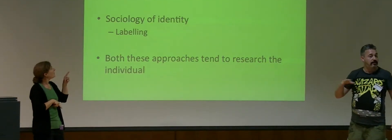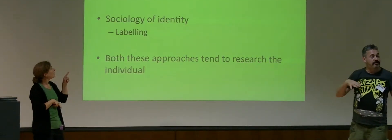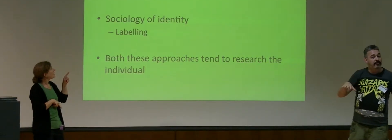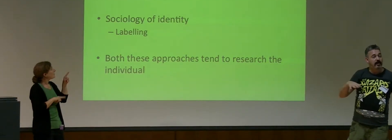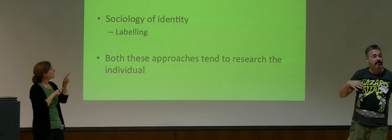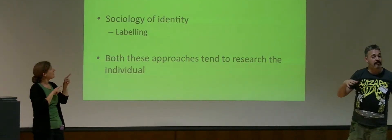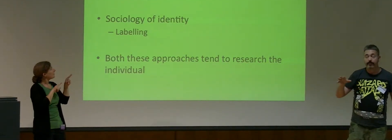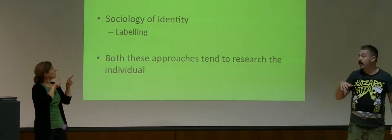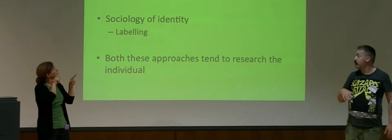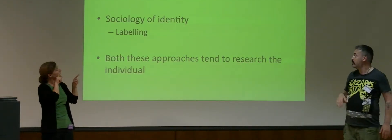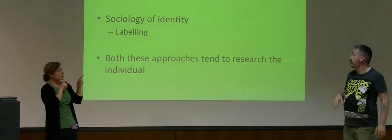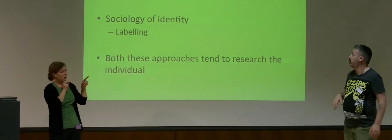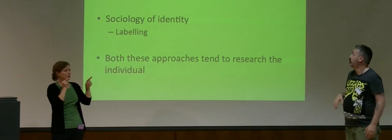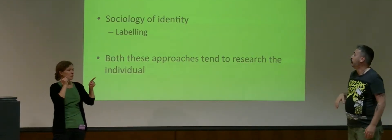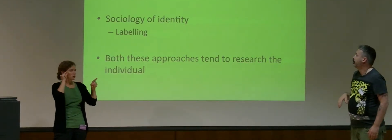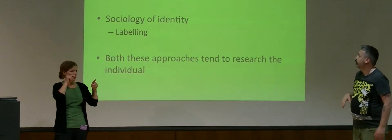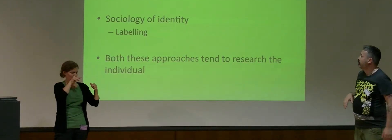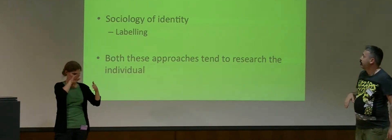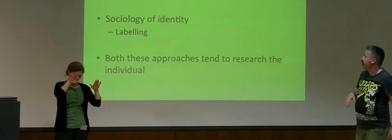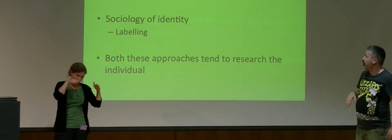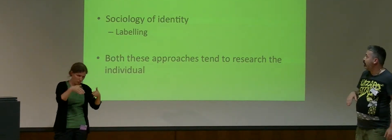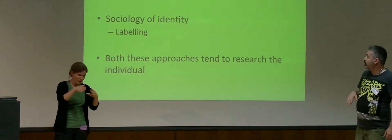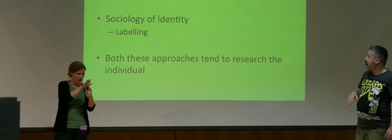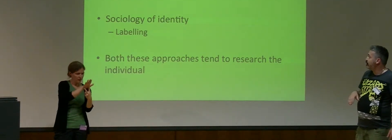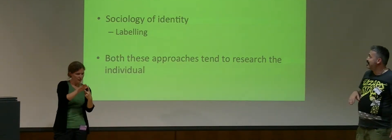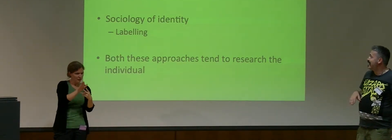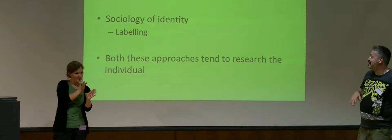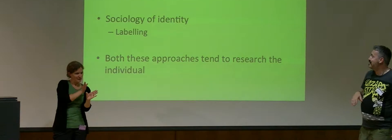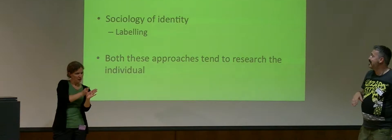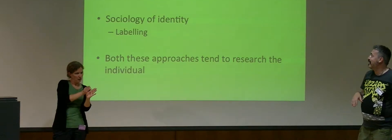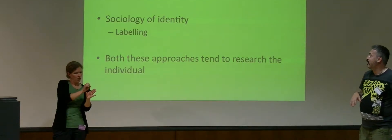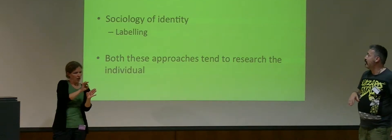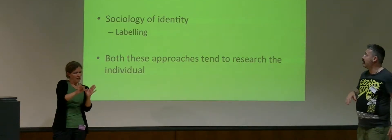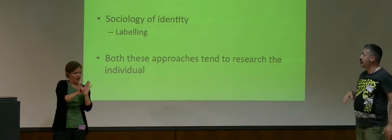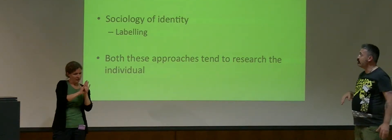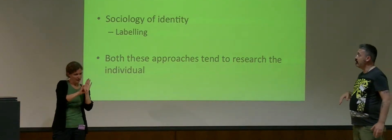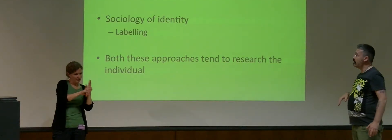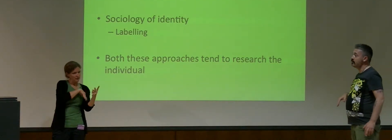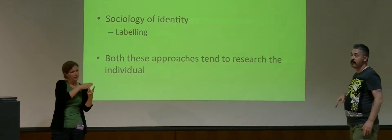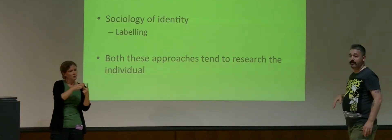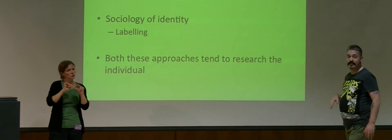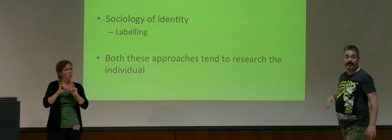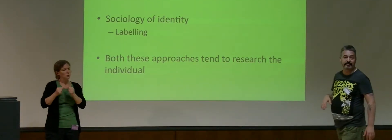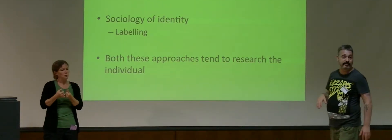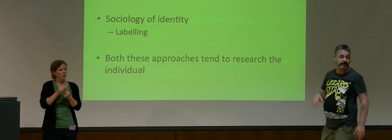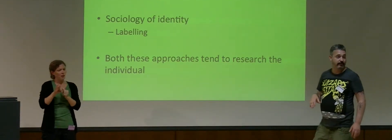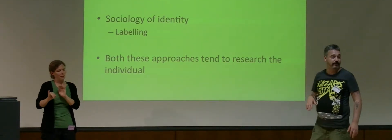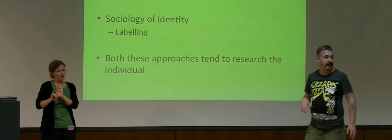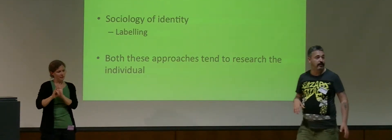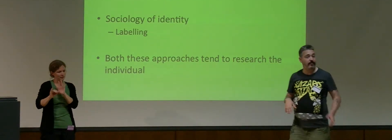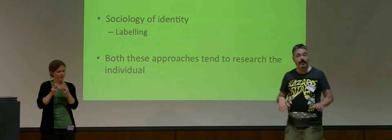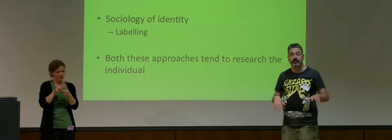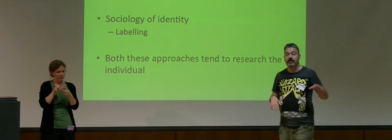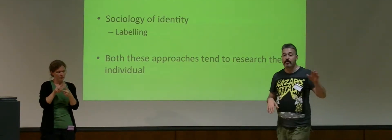on two kinds of approaches: psychology of identity and sociology of identity. In other words, when